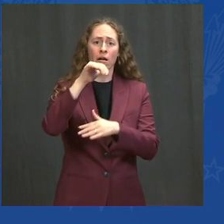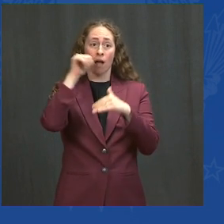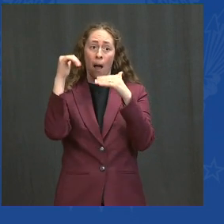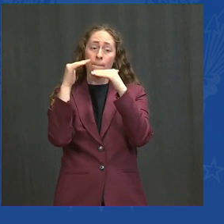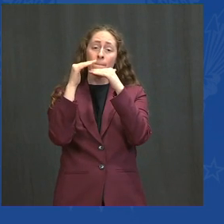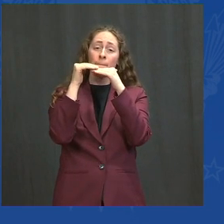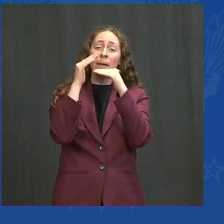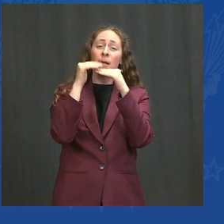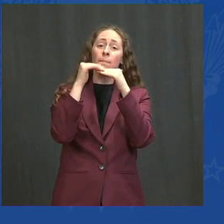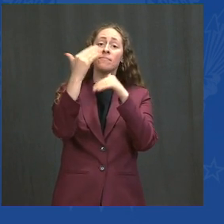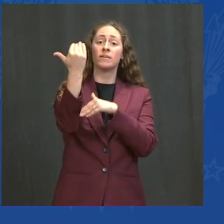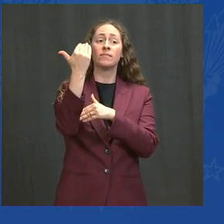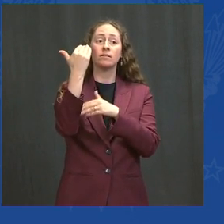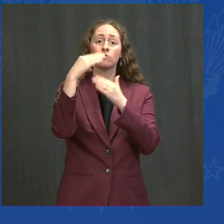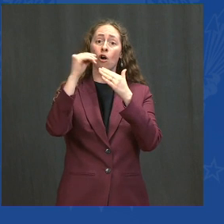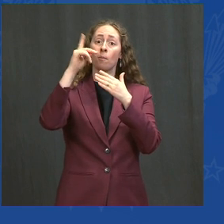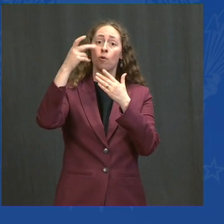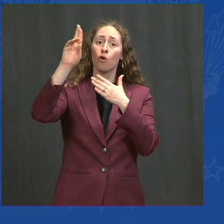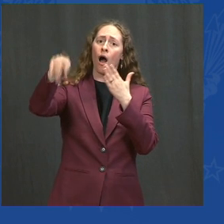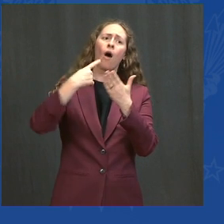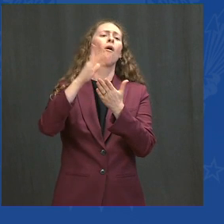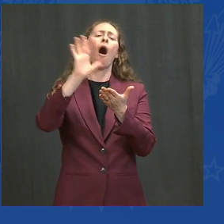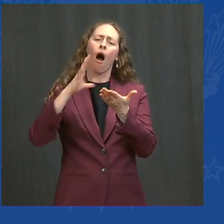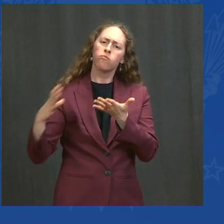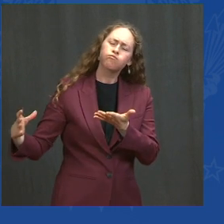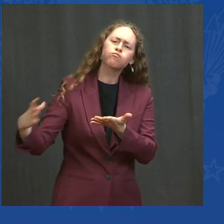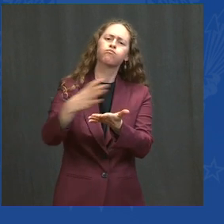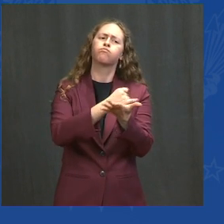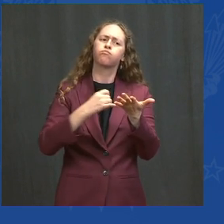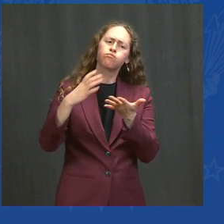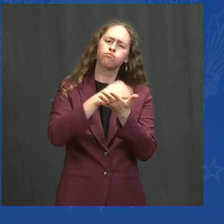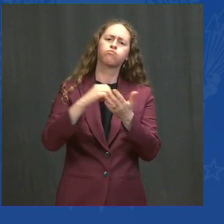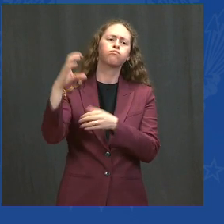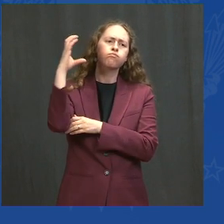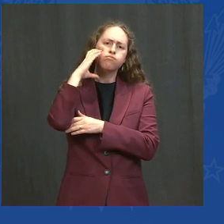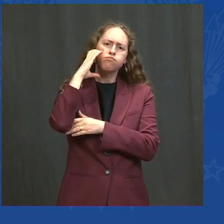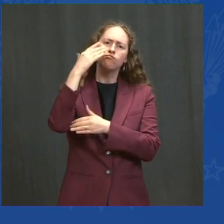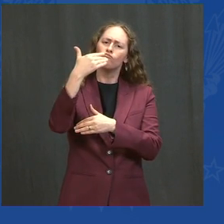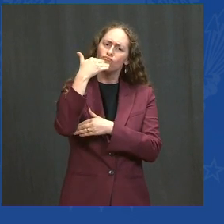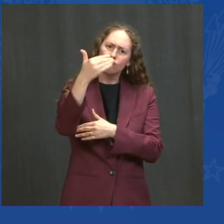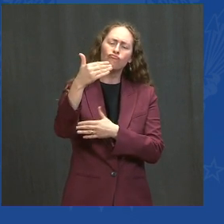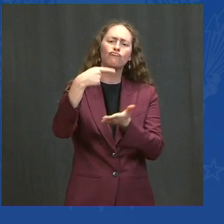Prevailing wage job, good-paying jobs, repairing our roads and our bridges.